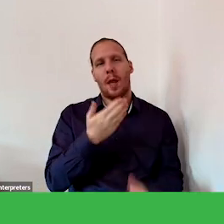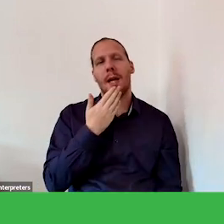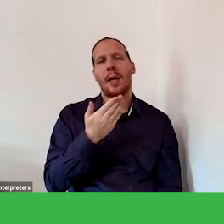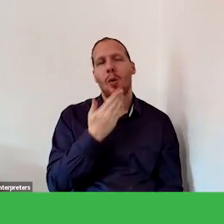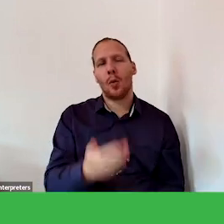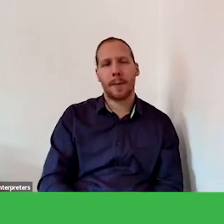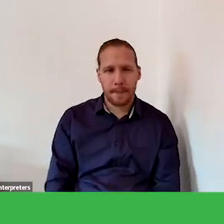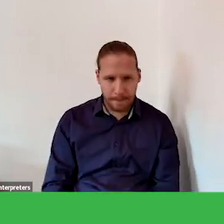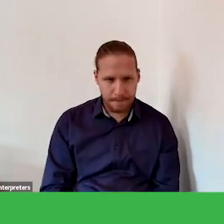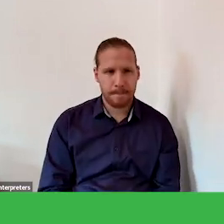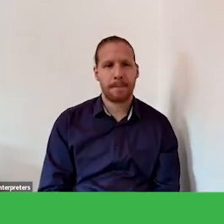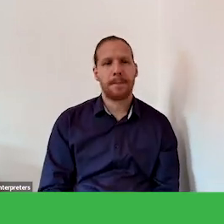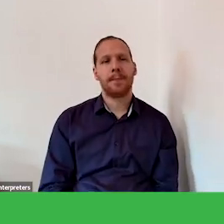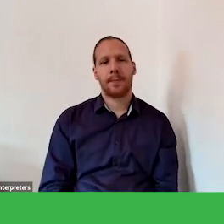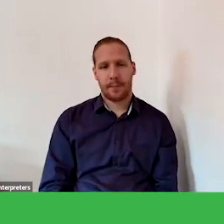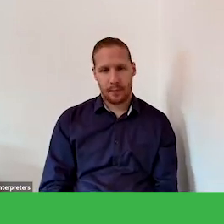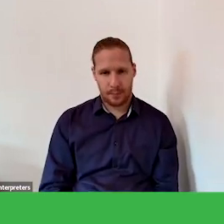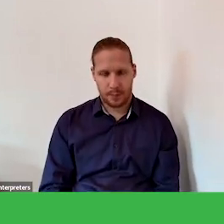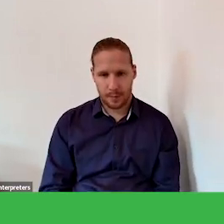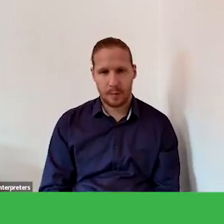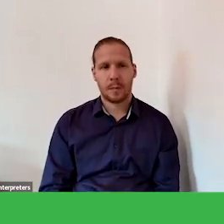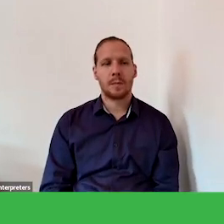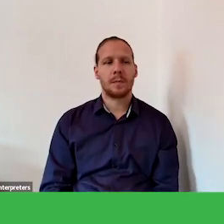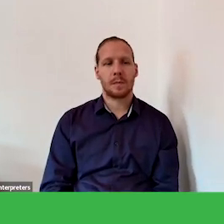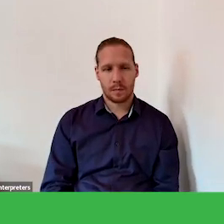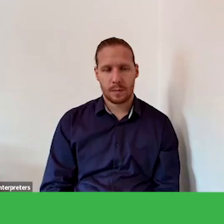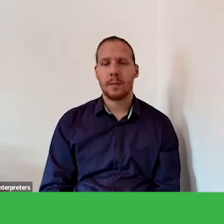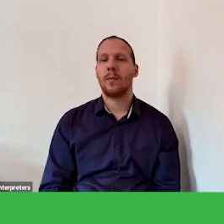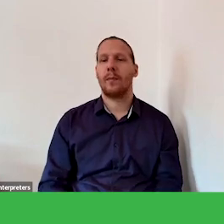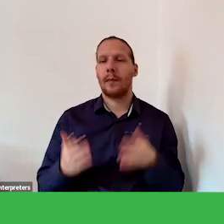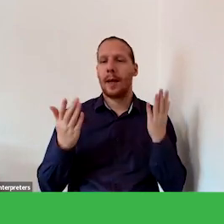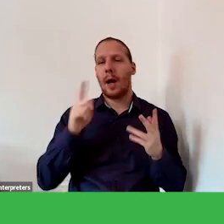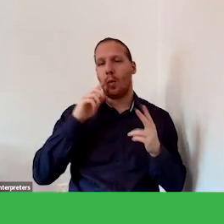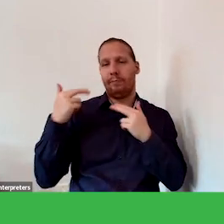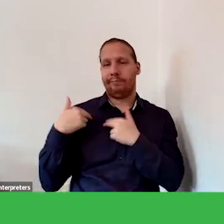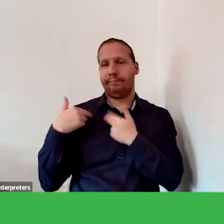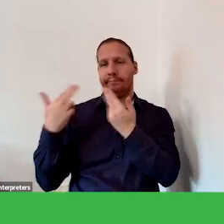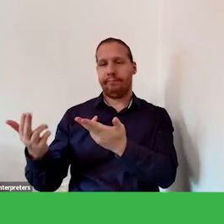So with that in mind, I'm going to hand over now to the growing up in New Zealand team, who really are the people